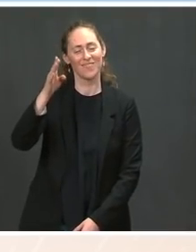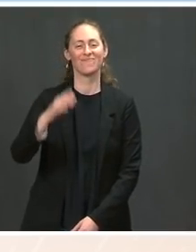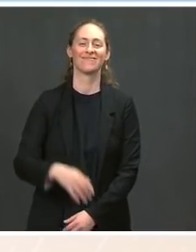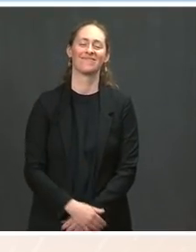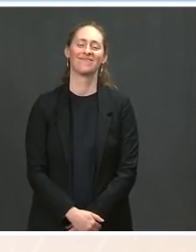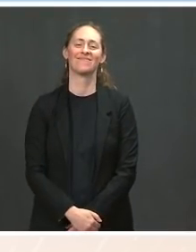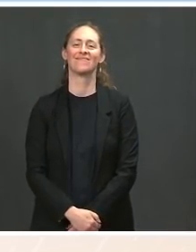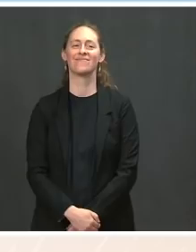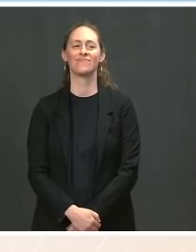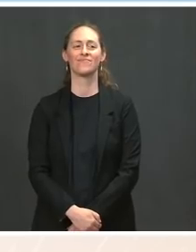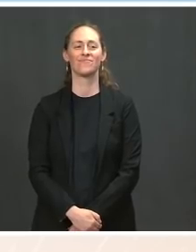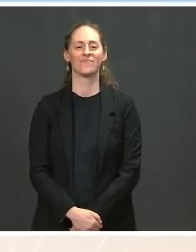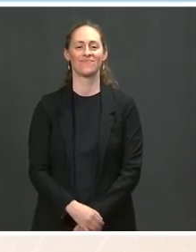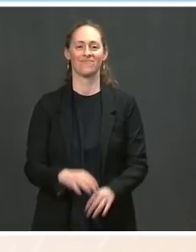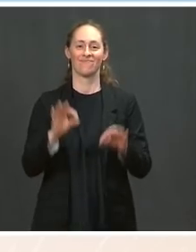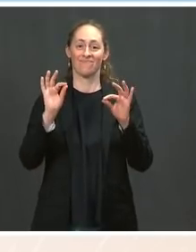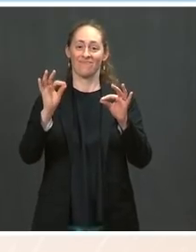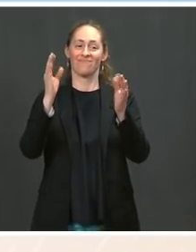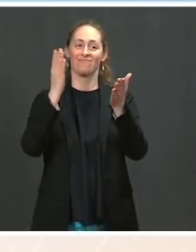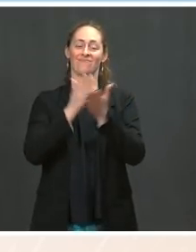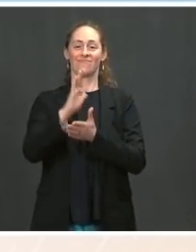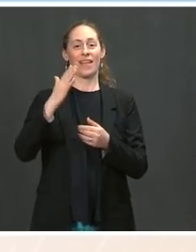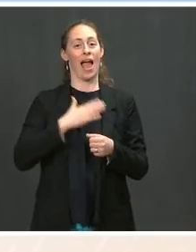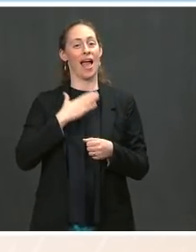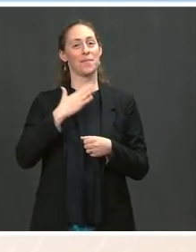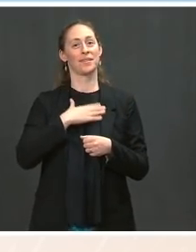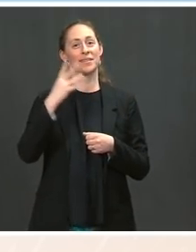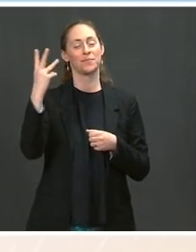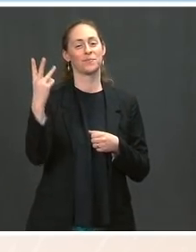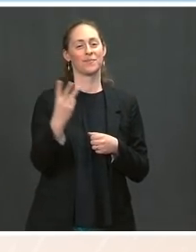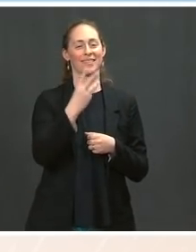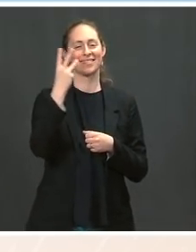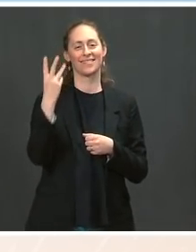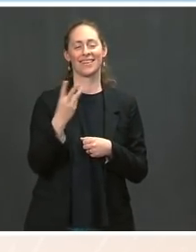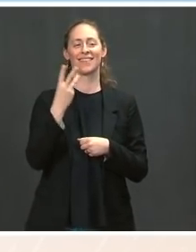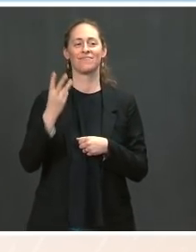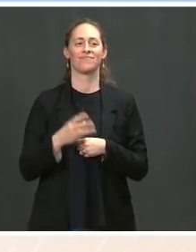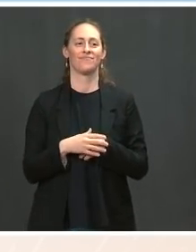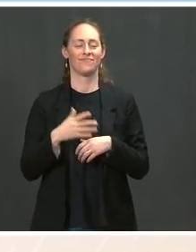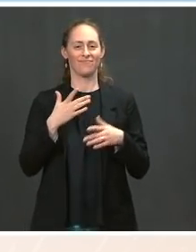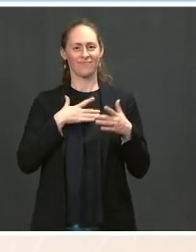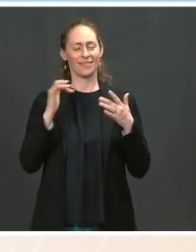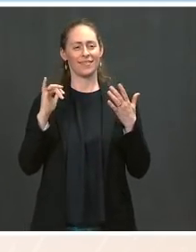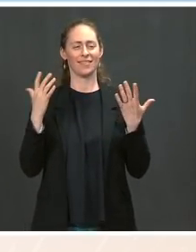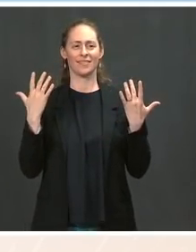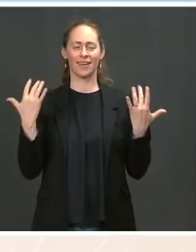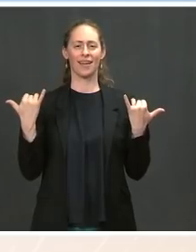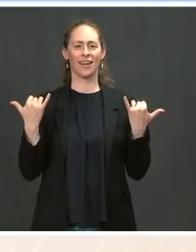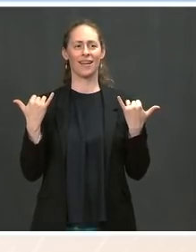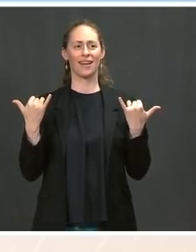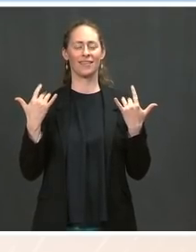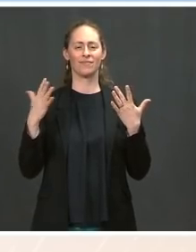Ms. Psaki: Okay. Happy Wednesday. It feels like it should be later than Wednesday in the week. I may be the only one who feels that way.